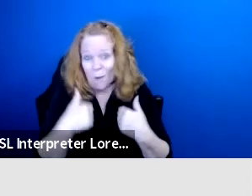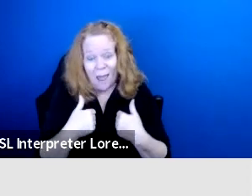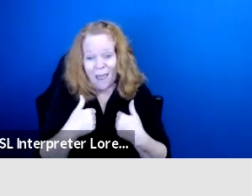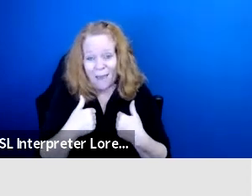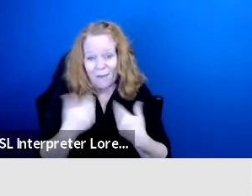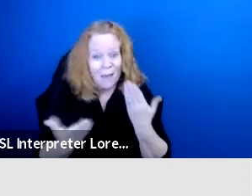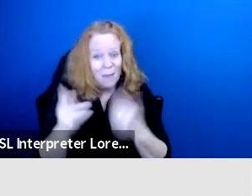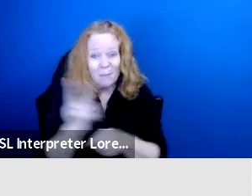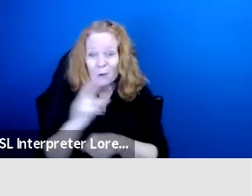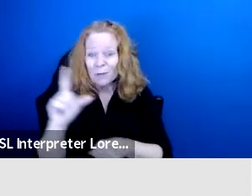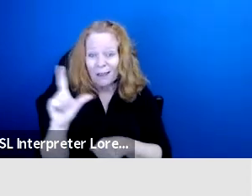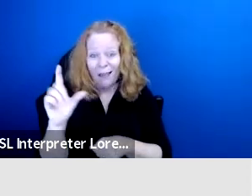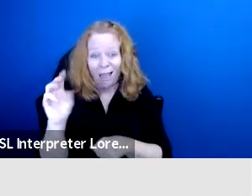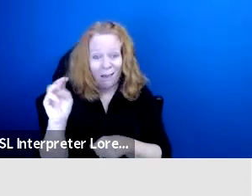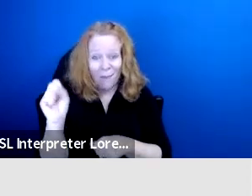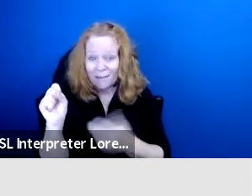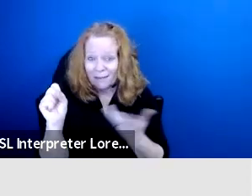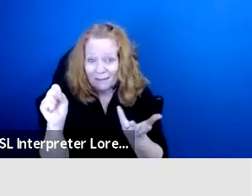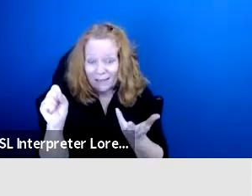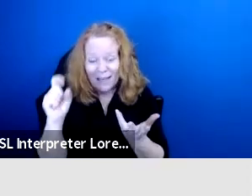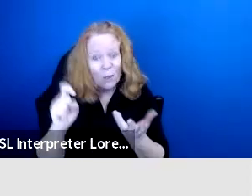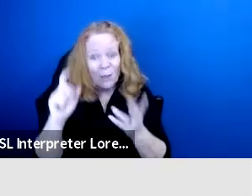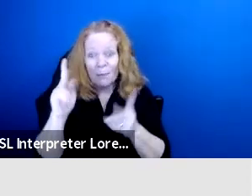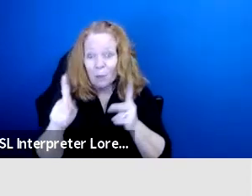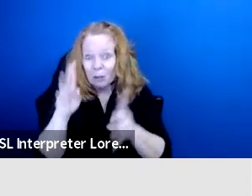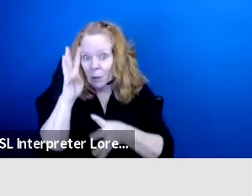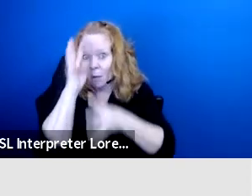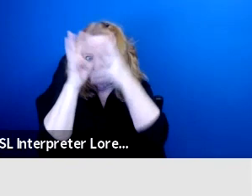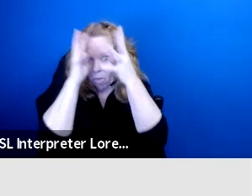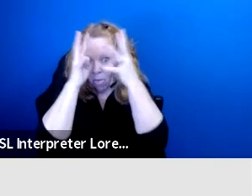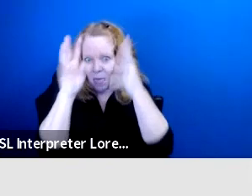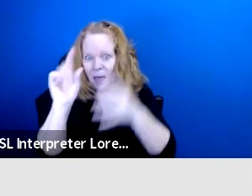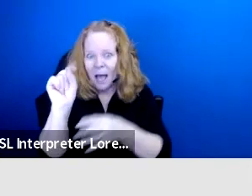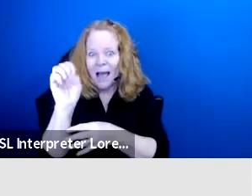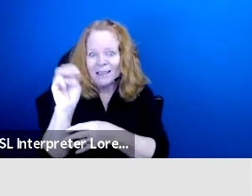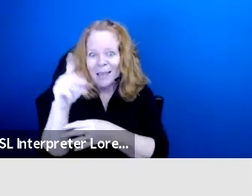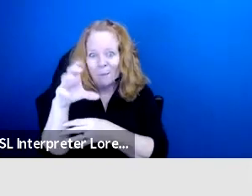need someone to be building templates for people to fill in when they're authoring this type of